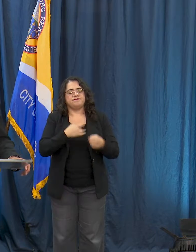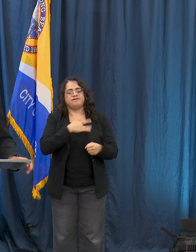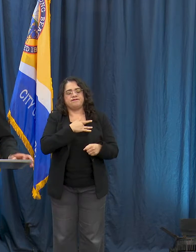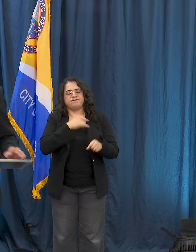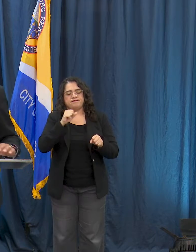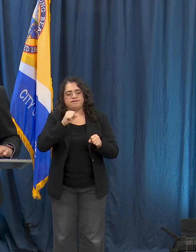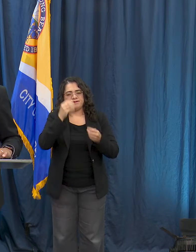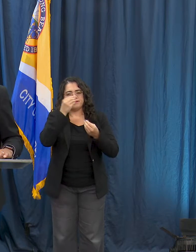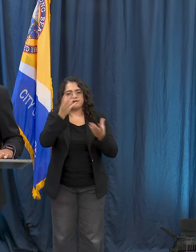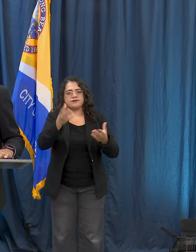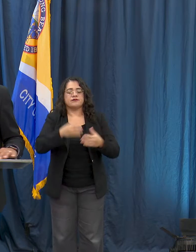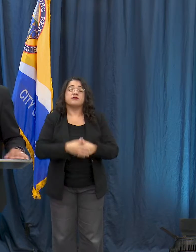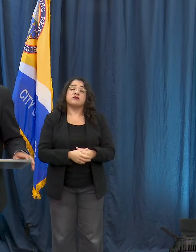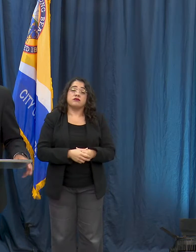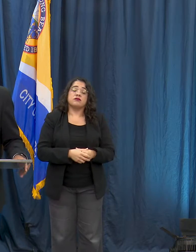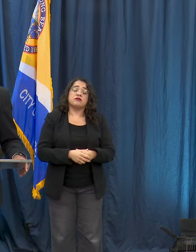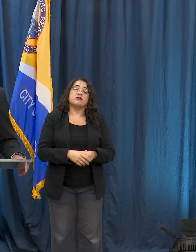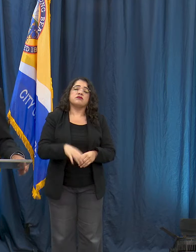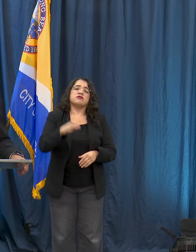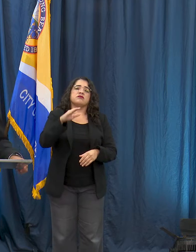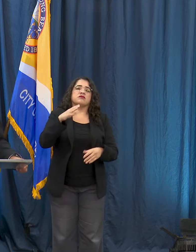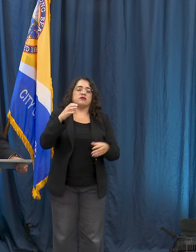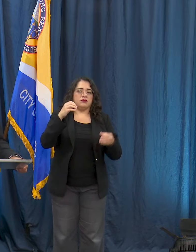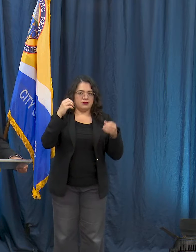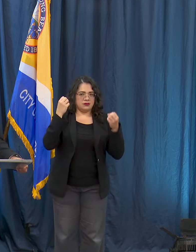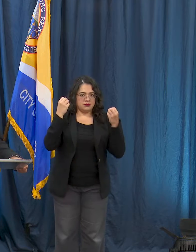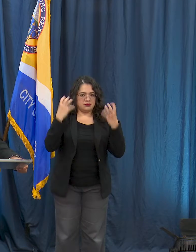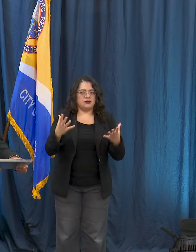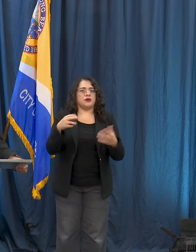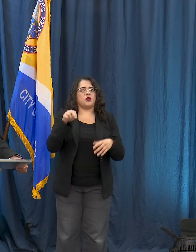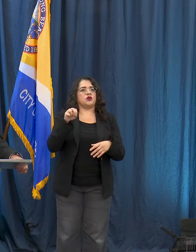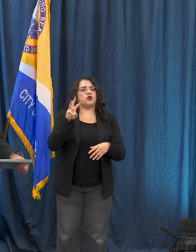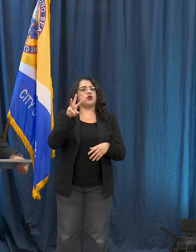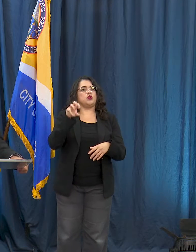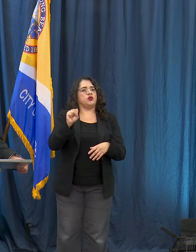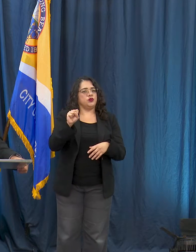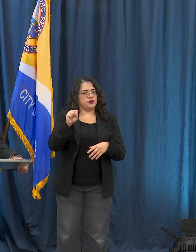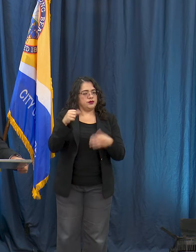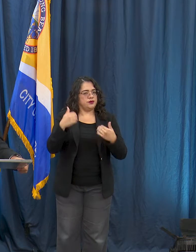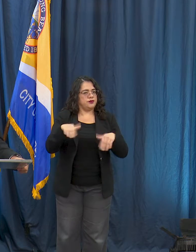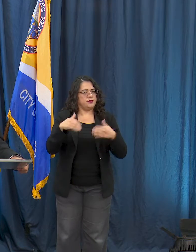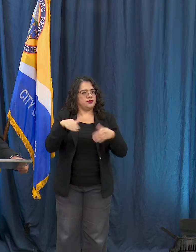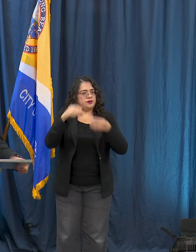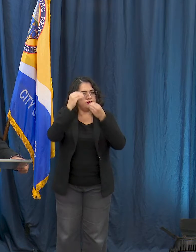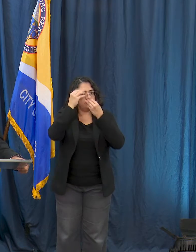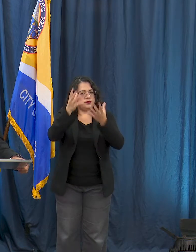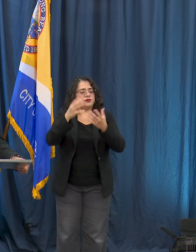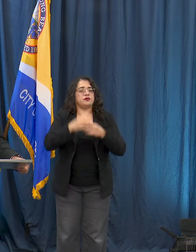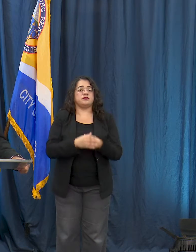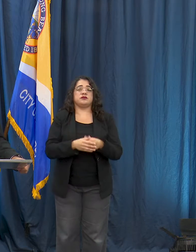there's a lot happening as it relates to the peaceful protests that